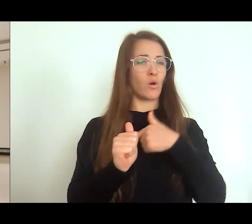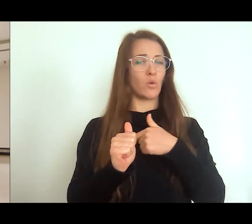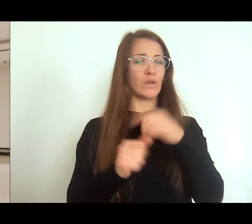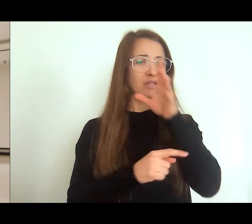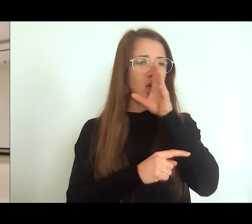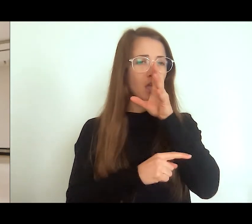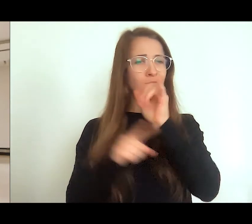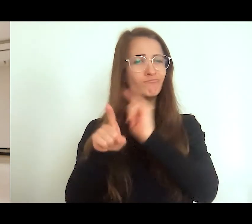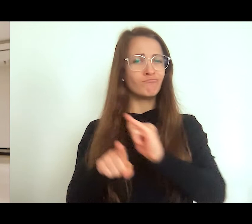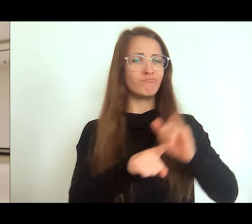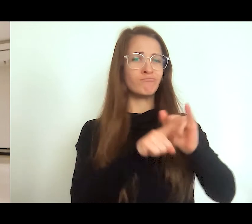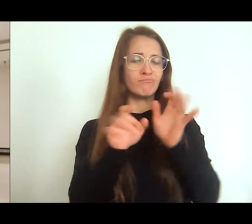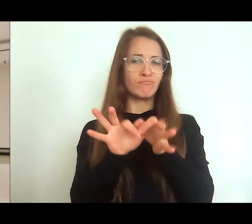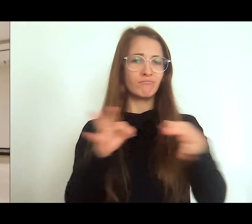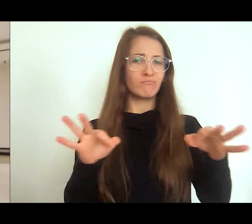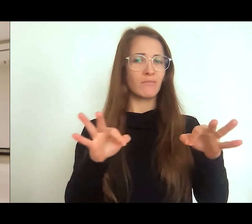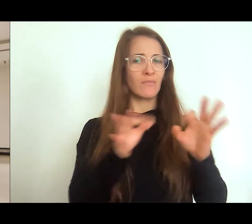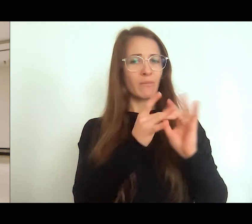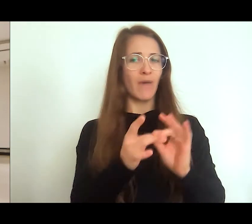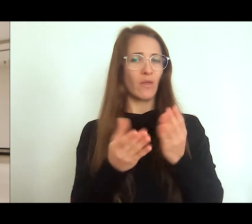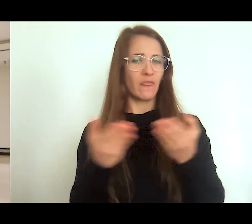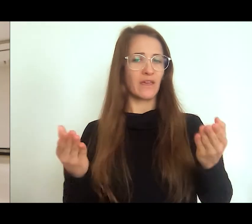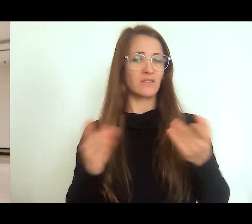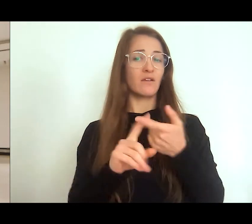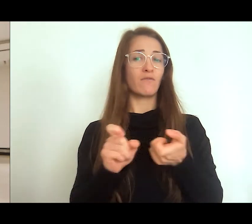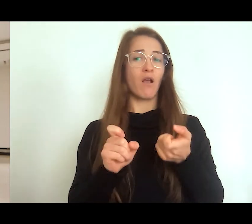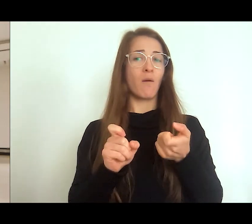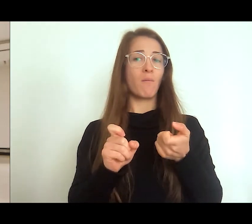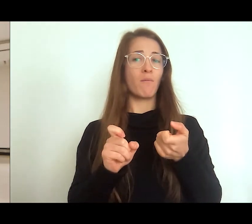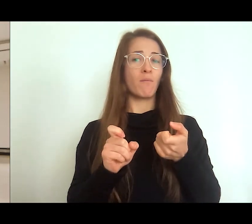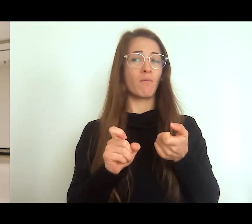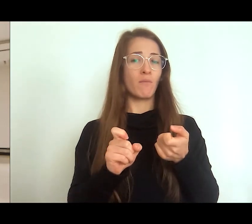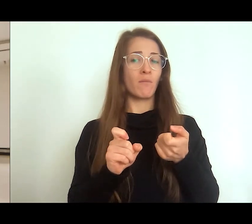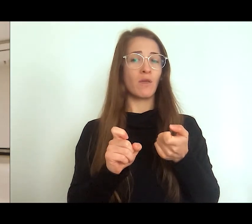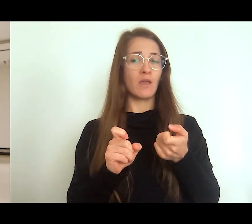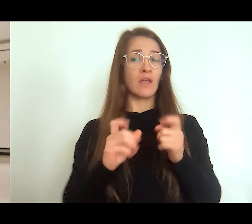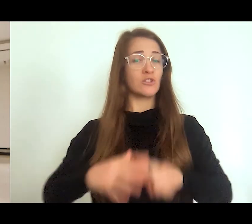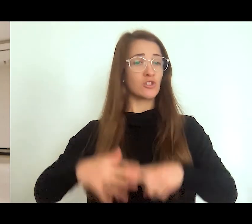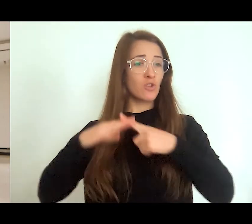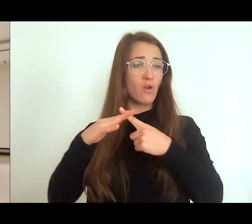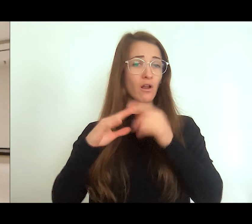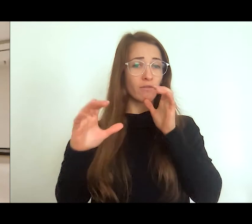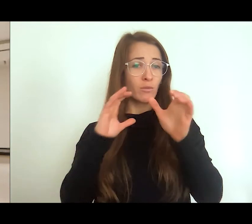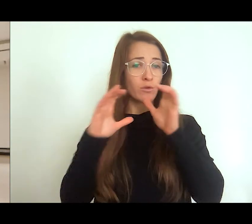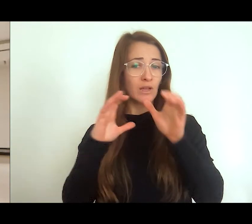WHOLE AND HOW ARE WE TALKING ABOUT THINGS. SO FROM THE POINT, FROM THE